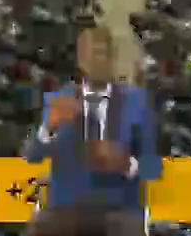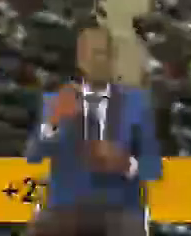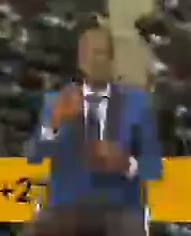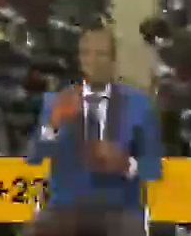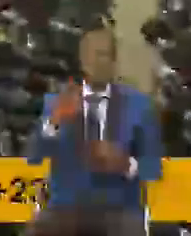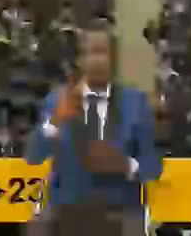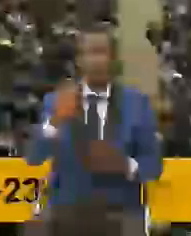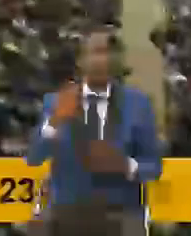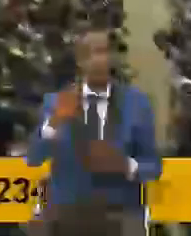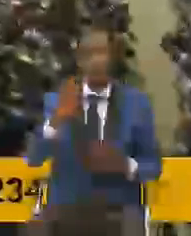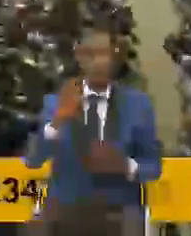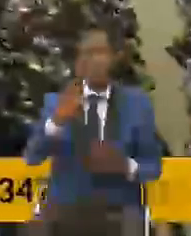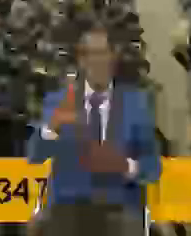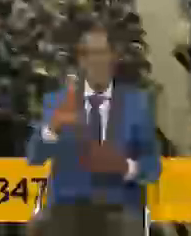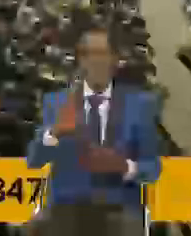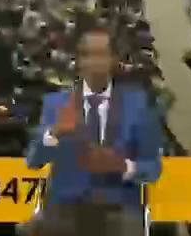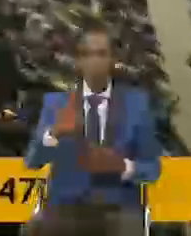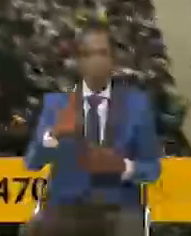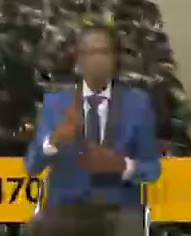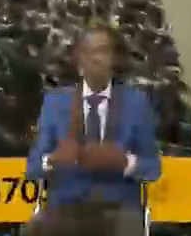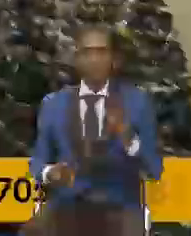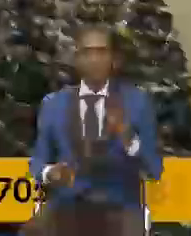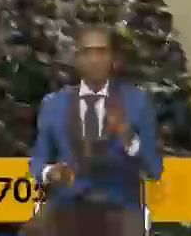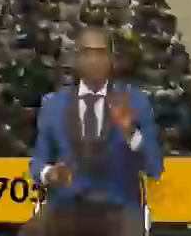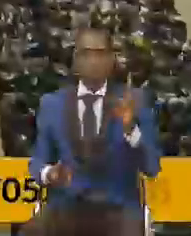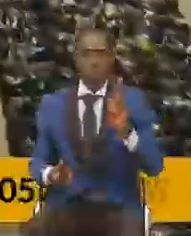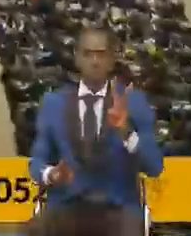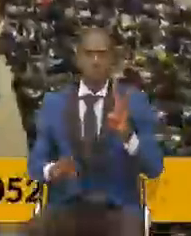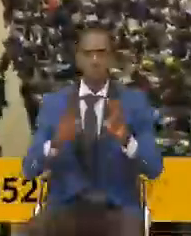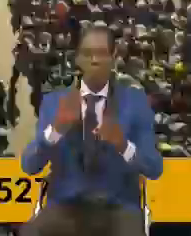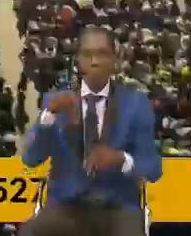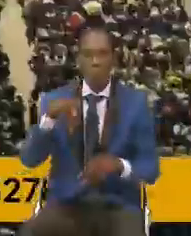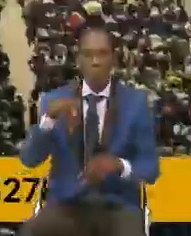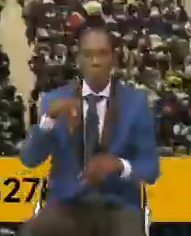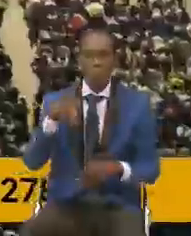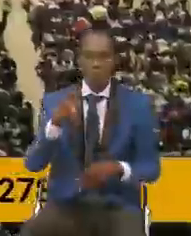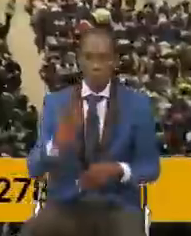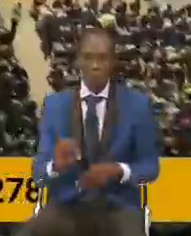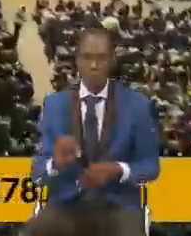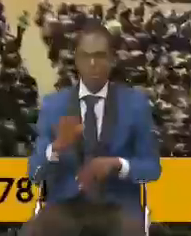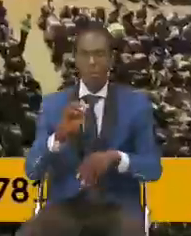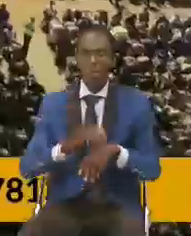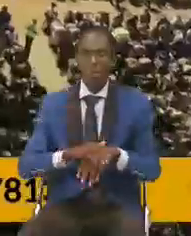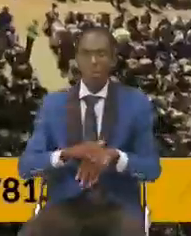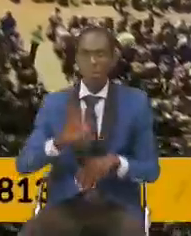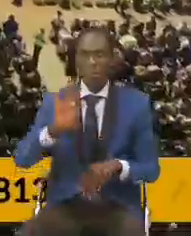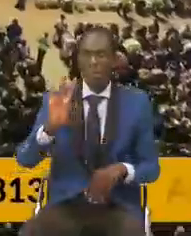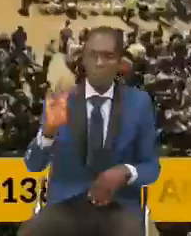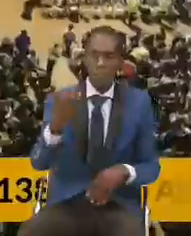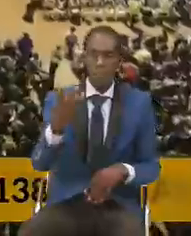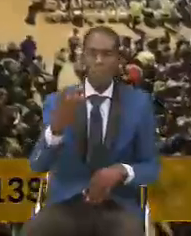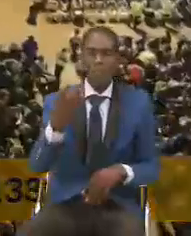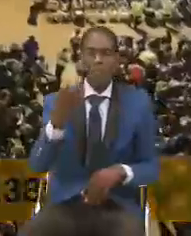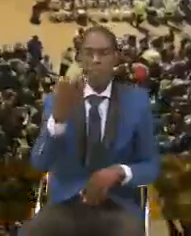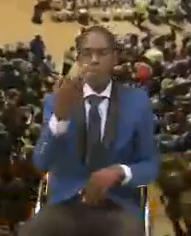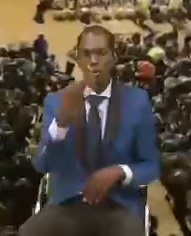friends of jesus online 4 pm that same day 7th of november